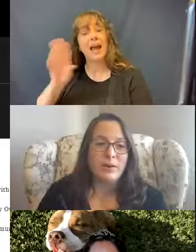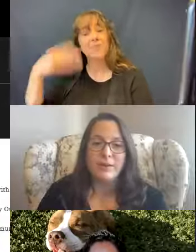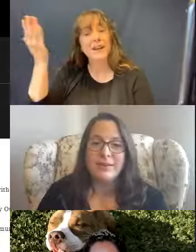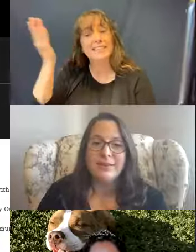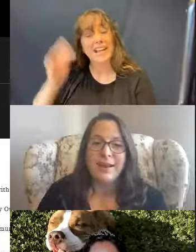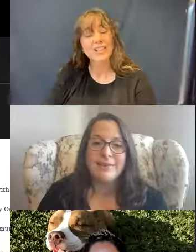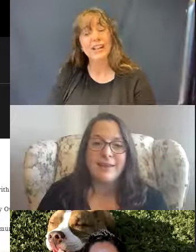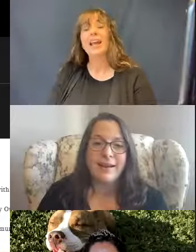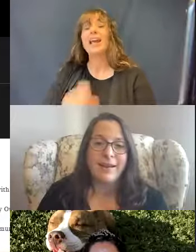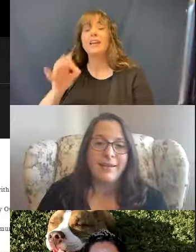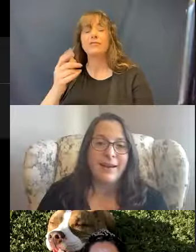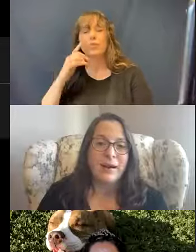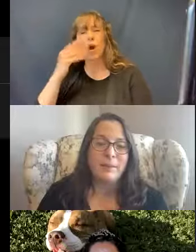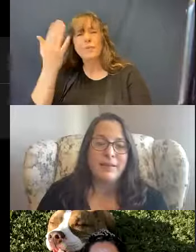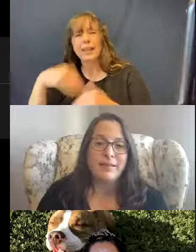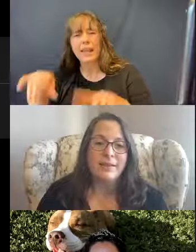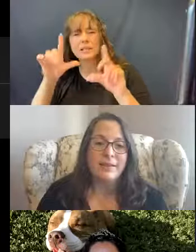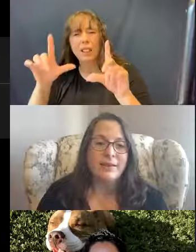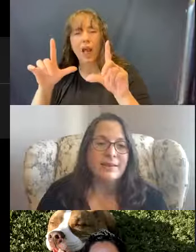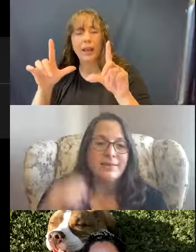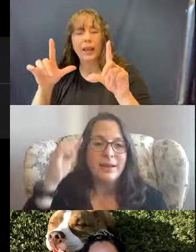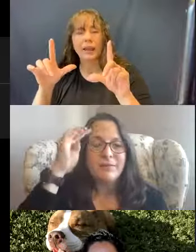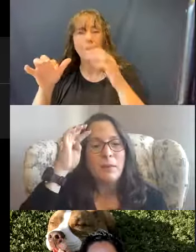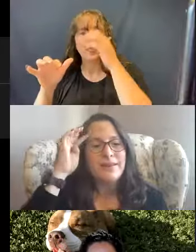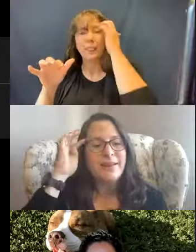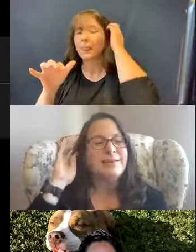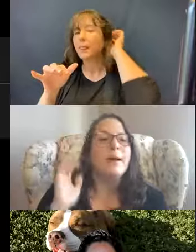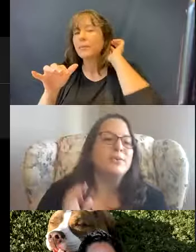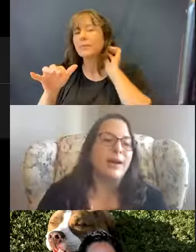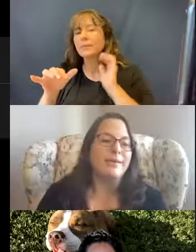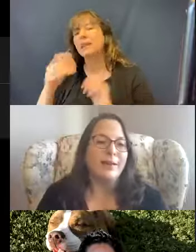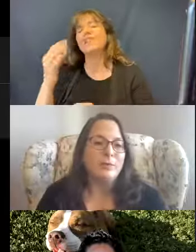you will go to the next slide, there is if somebody wants to take a snapshot of that